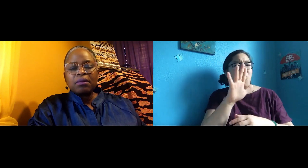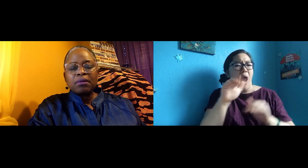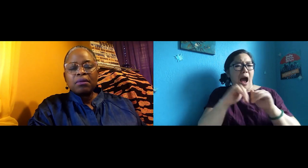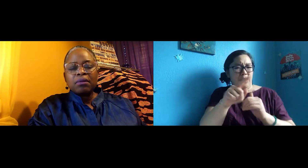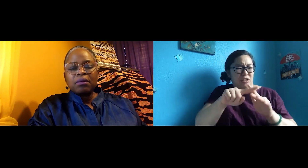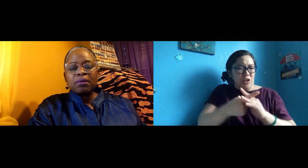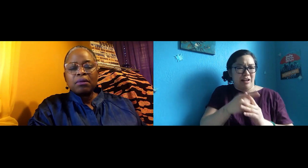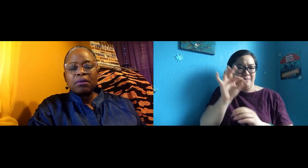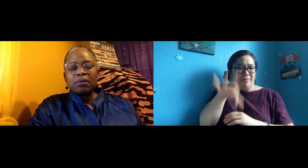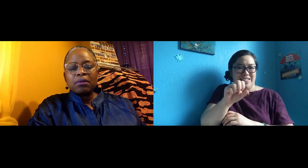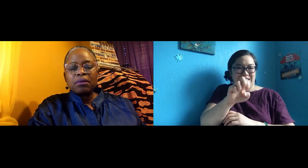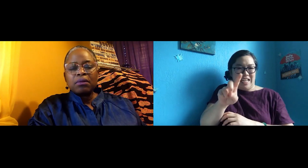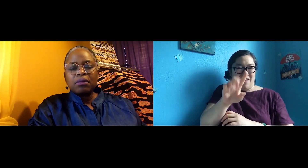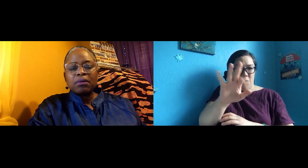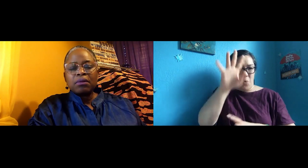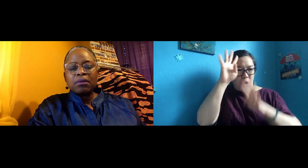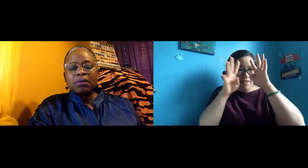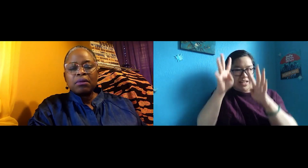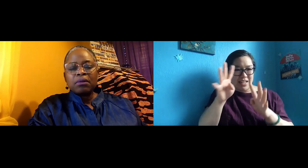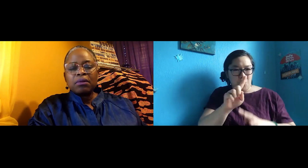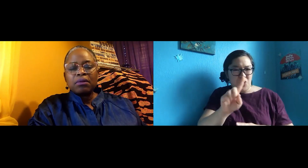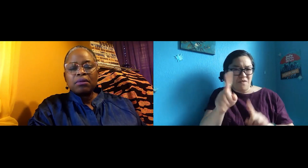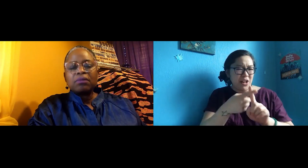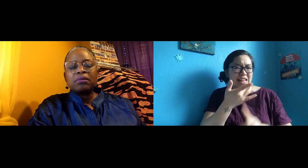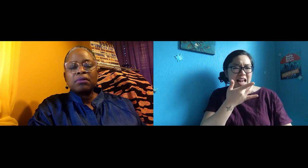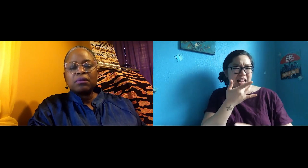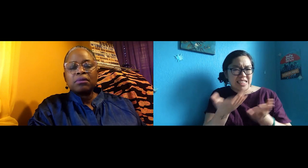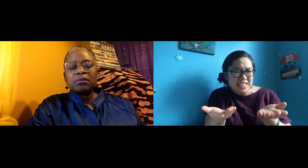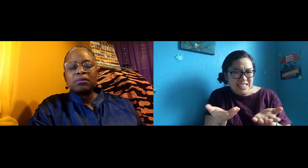exactly what we did. I think it's great that VOCA has been doing this work. Now I'm wondering what